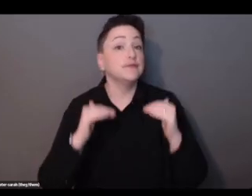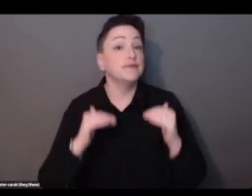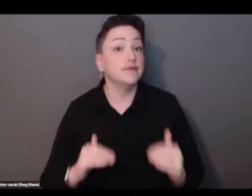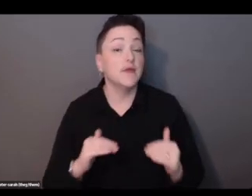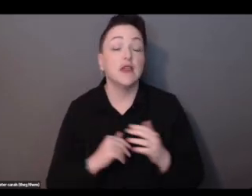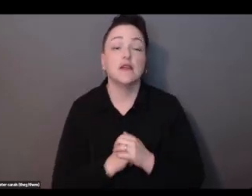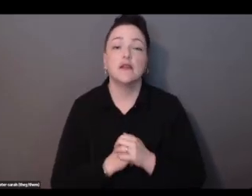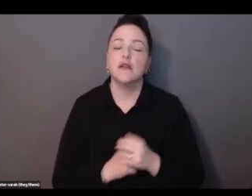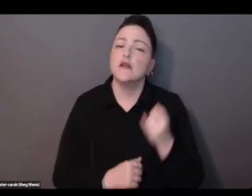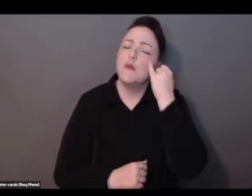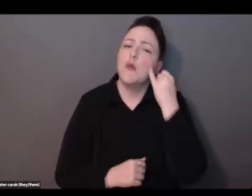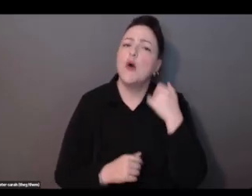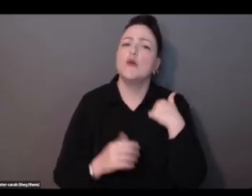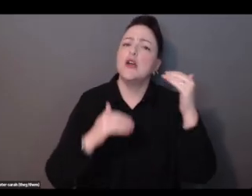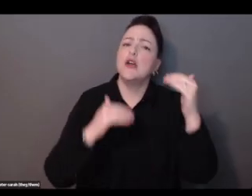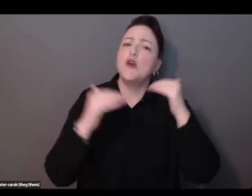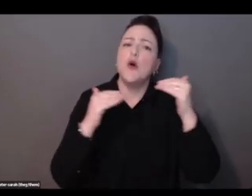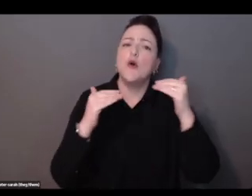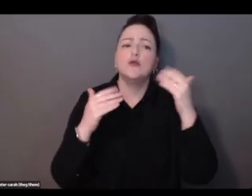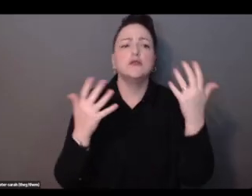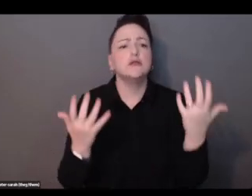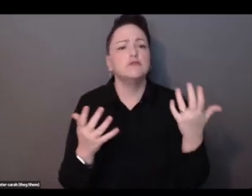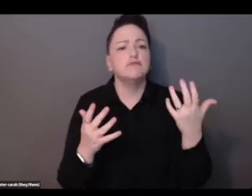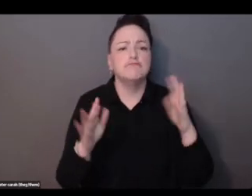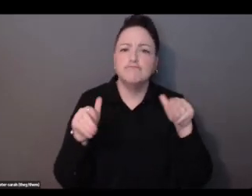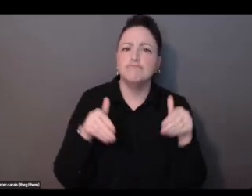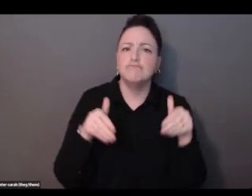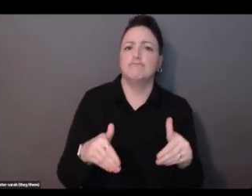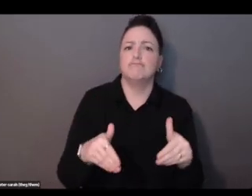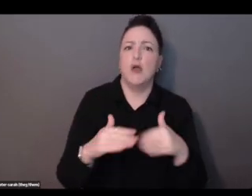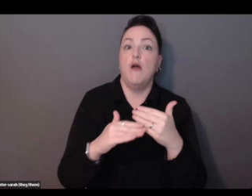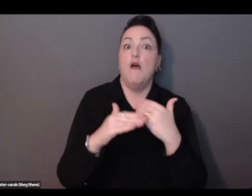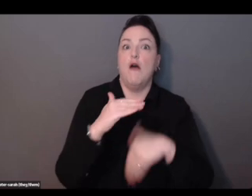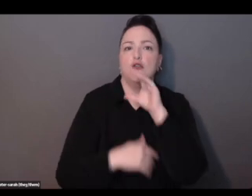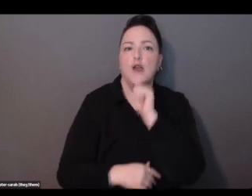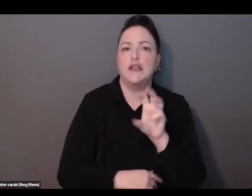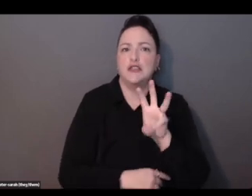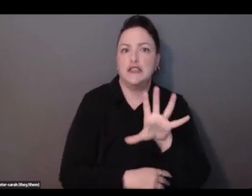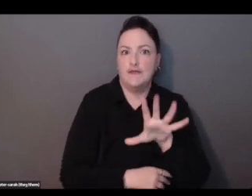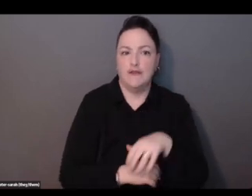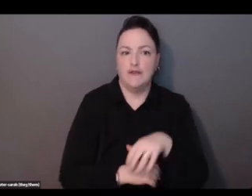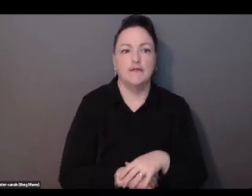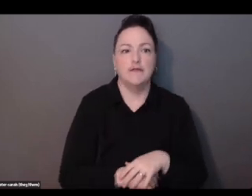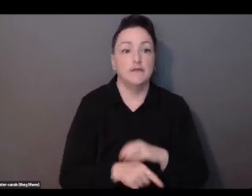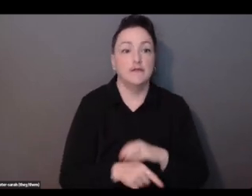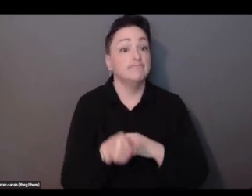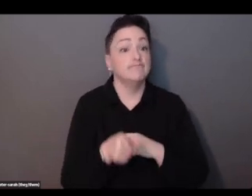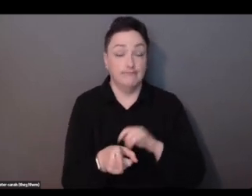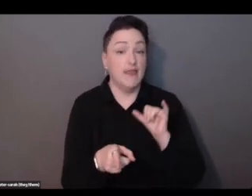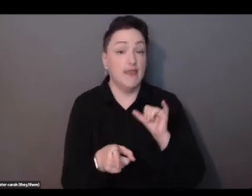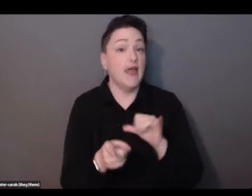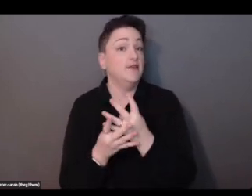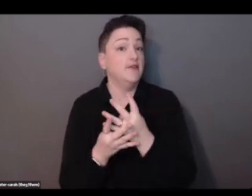adults who are under 65-years-old in Georgia, you can select that filter option and then